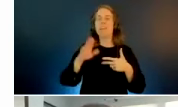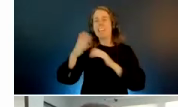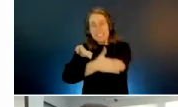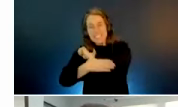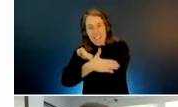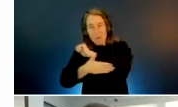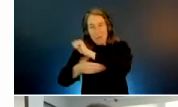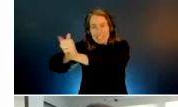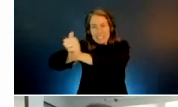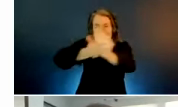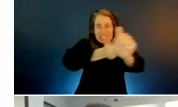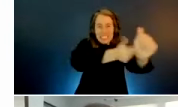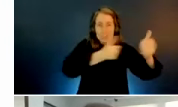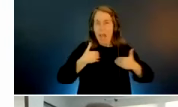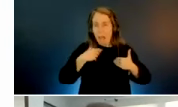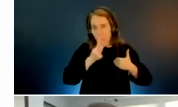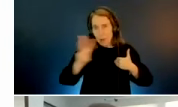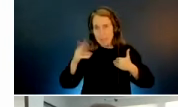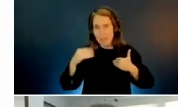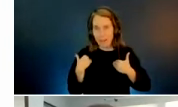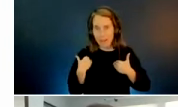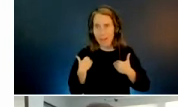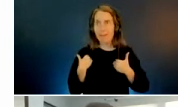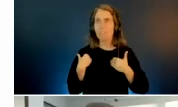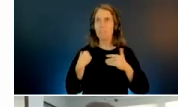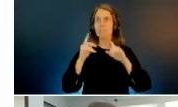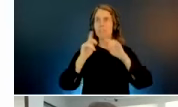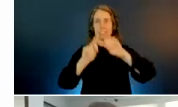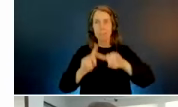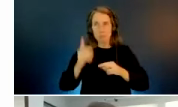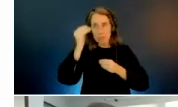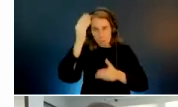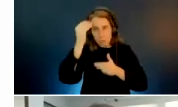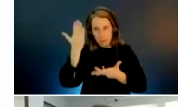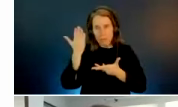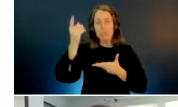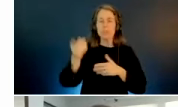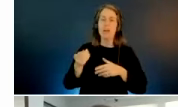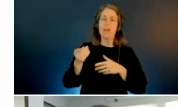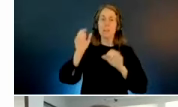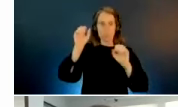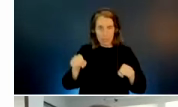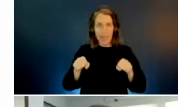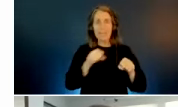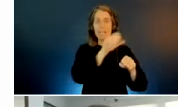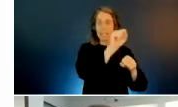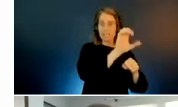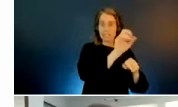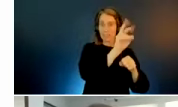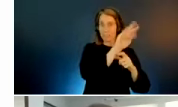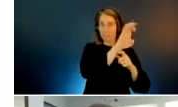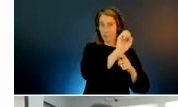information and you can get to those sites through this scvotes.gov website that is going to be where